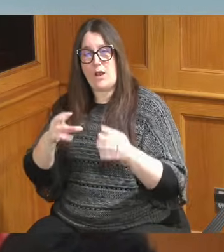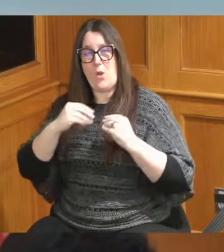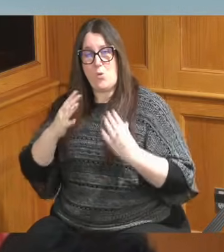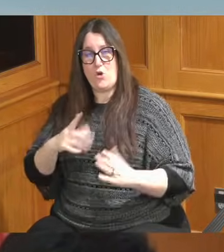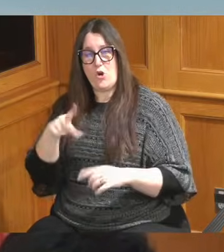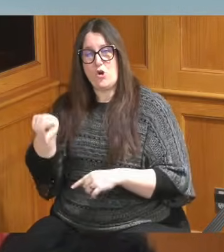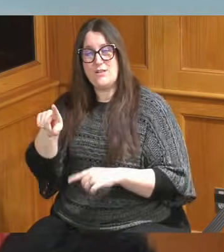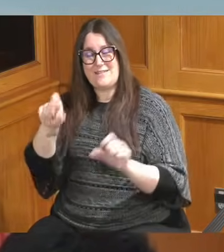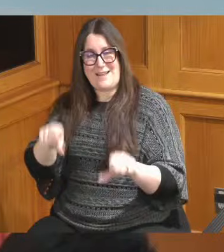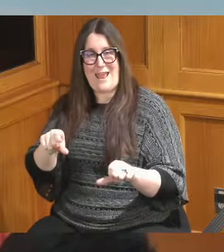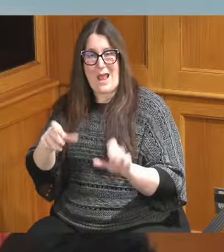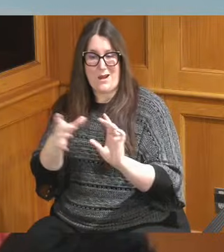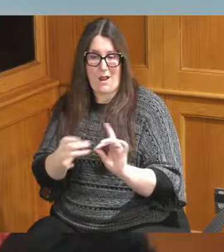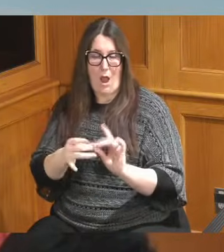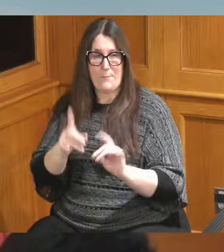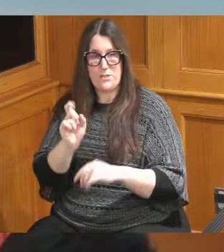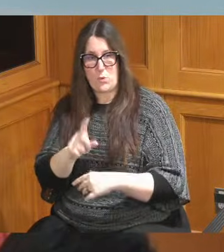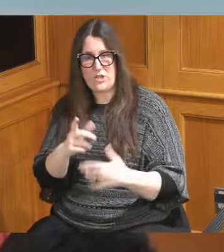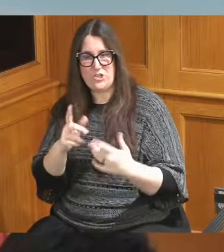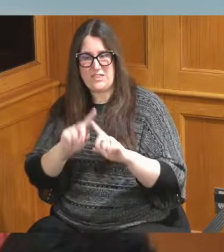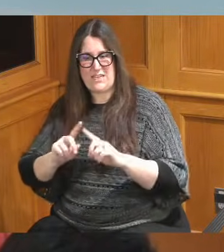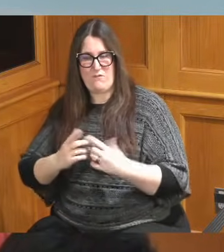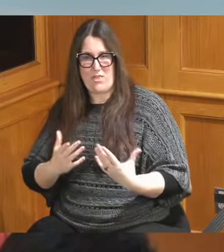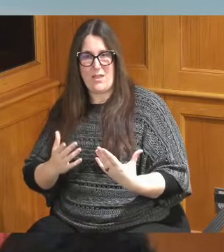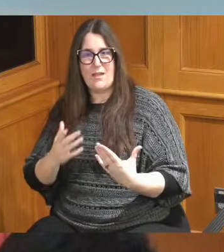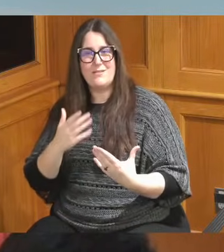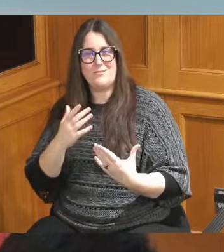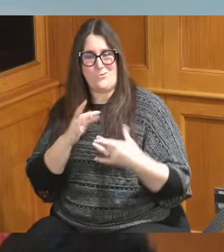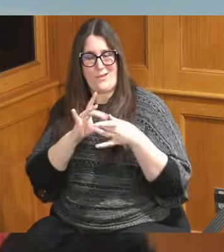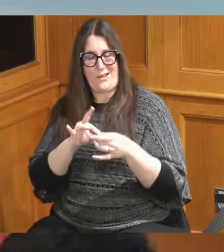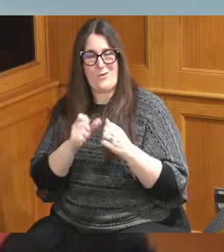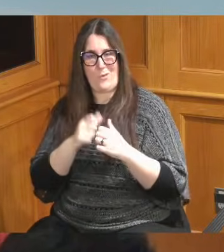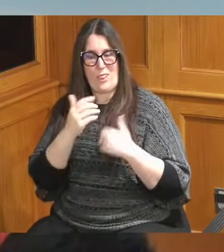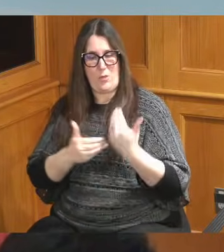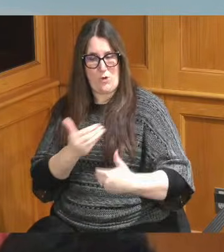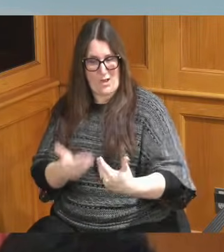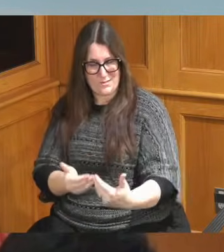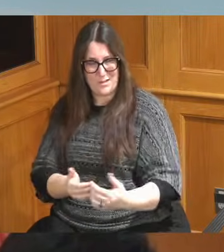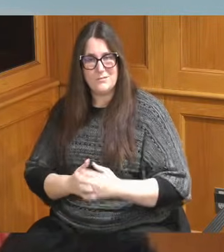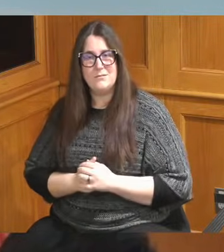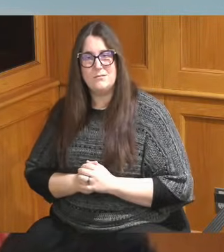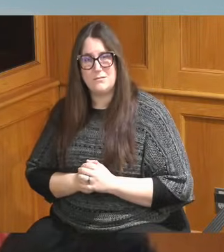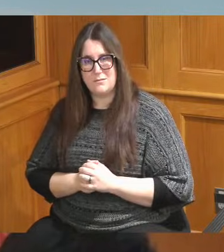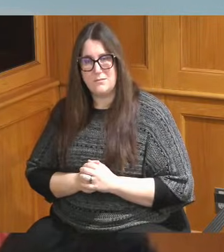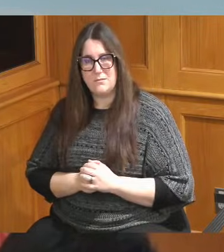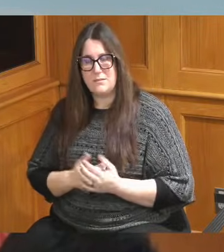any comments, questions answered regarding the process. Okay. And then, pardon my ignorance on